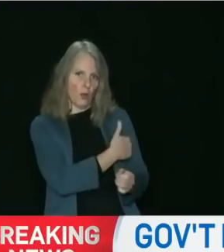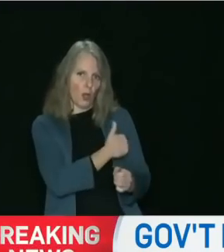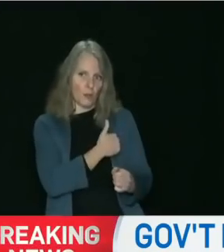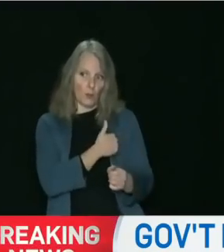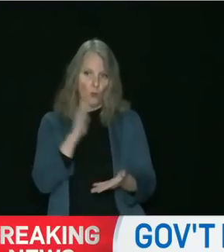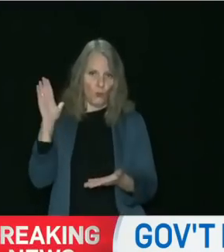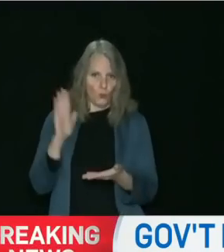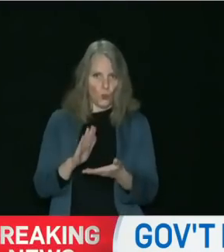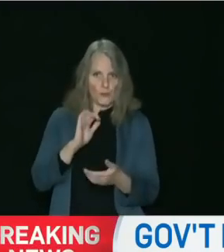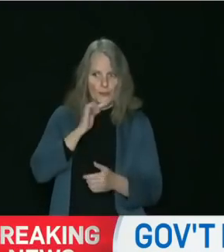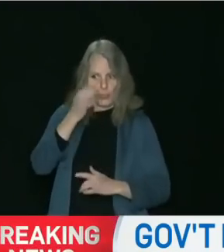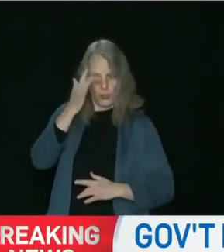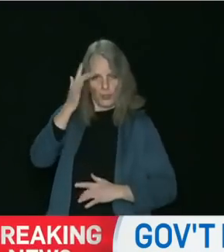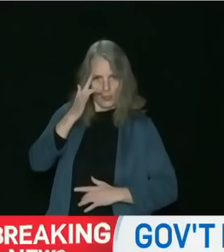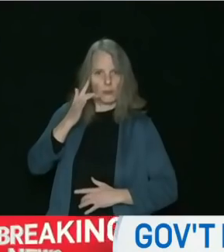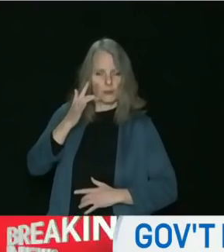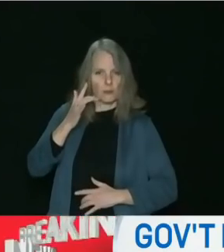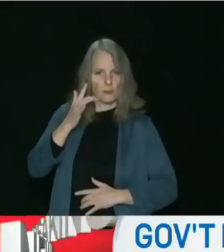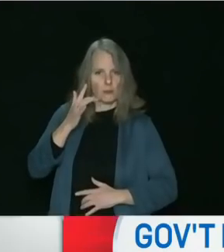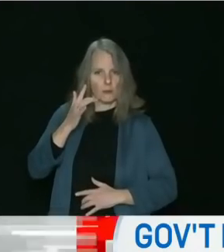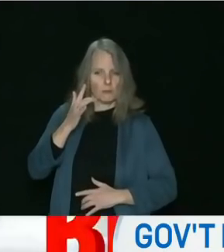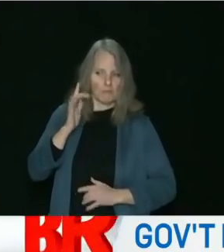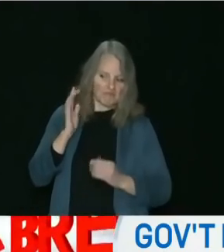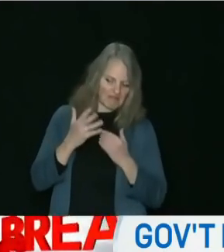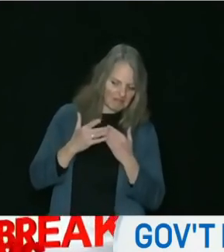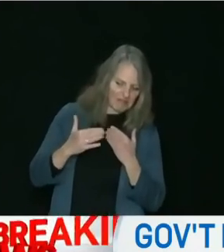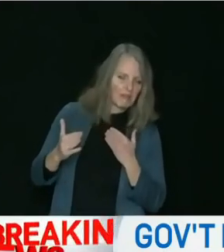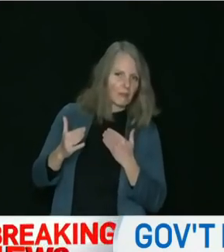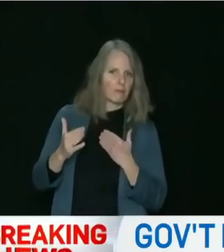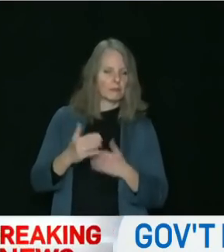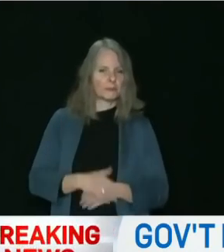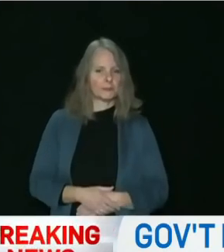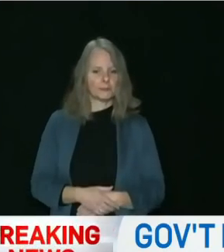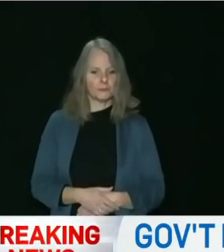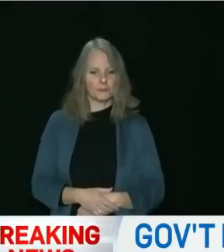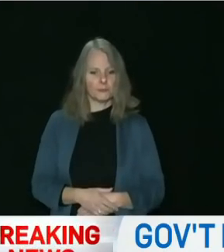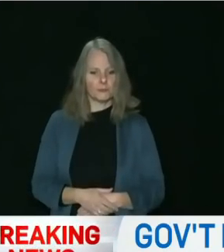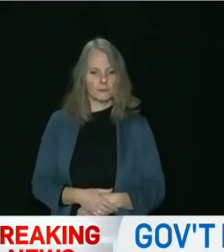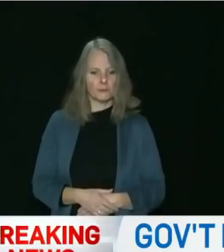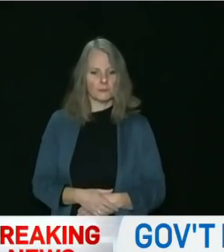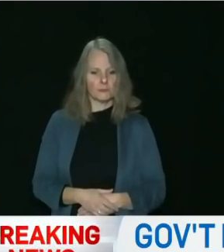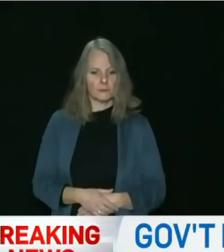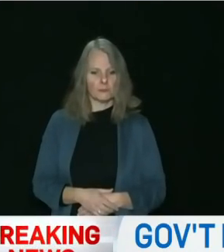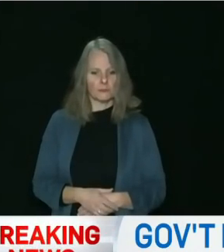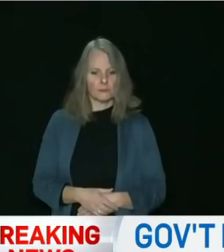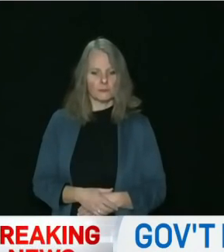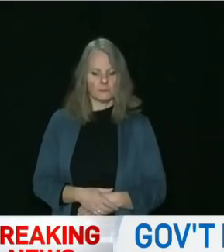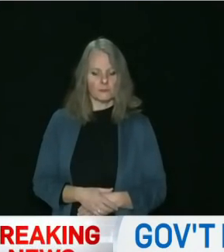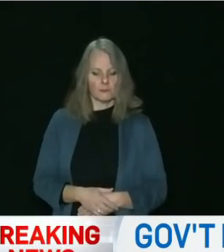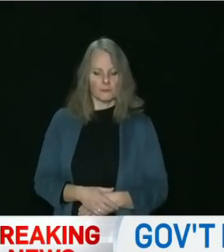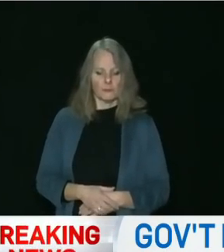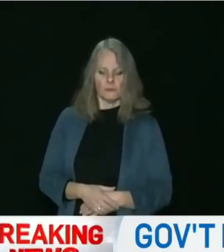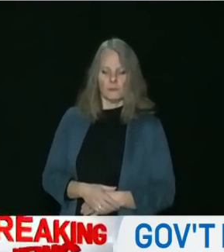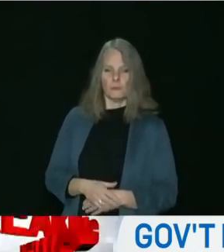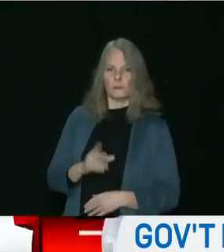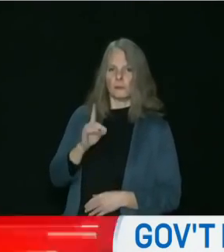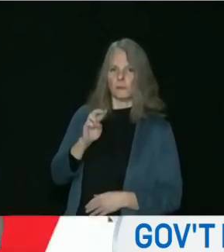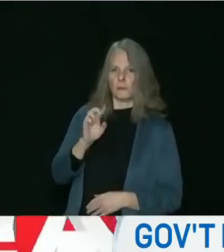DAILY. MAINTAINING THE INFECTION LEVELS, LOW LEVEL IS ESSENTIAL